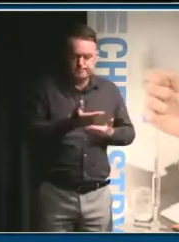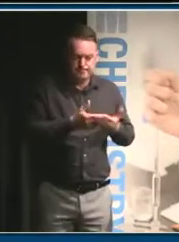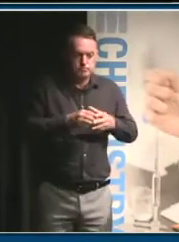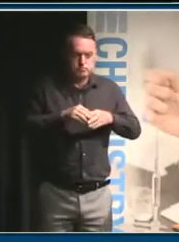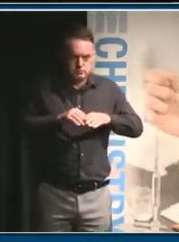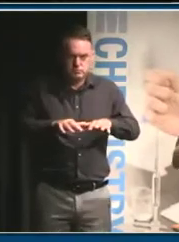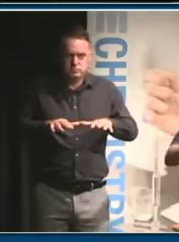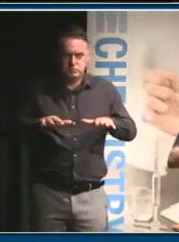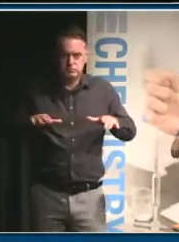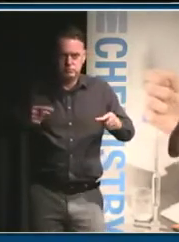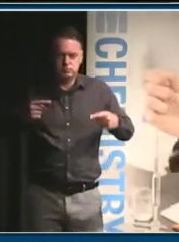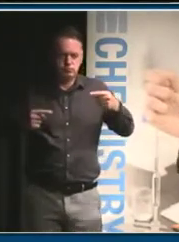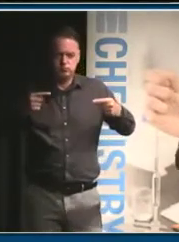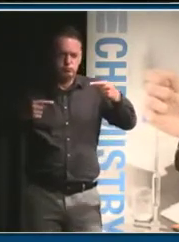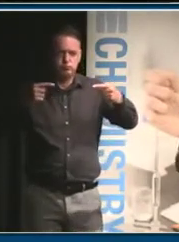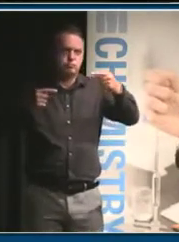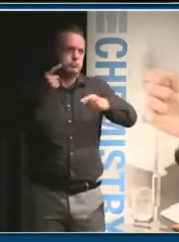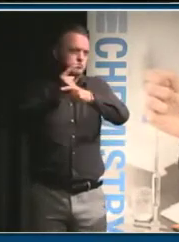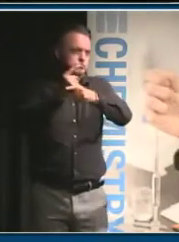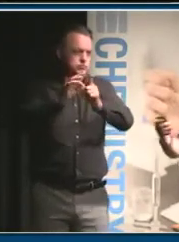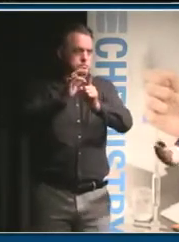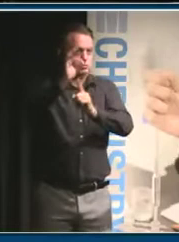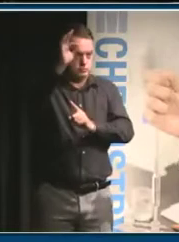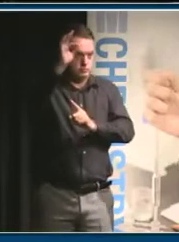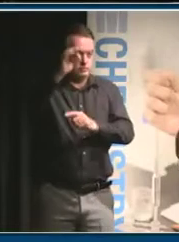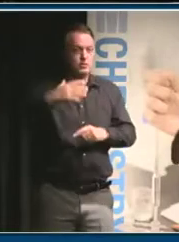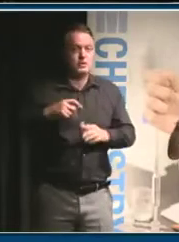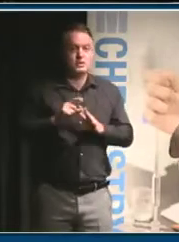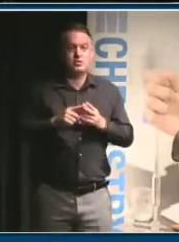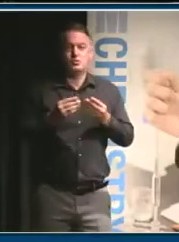something and they build upon it. If we're really going to start doing this we needed to create a